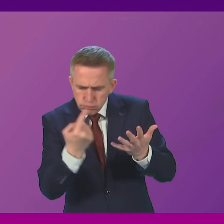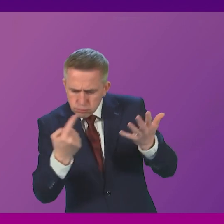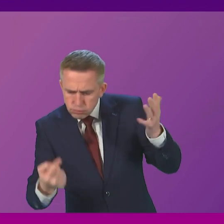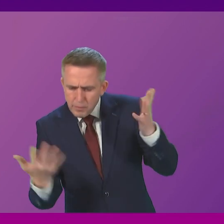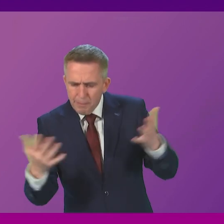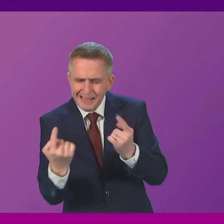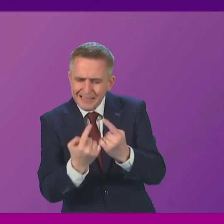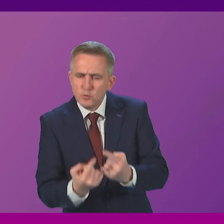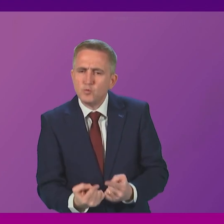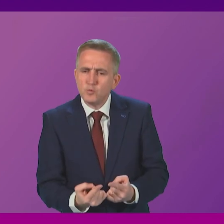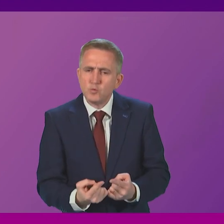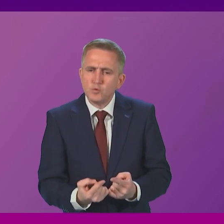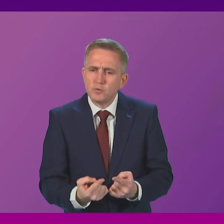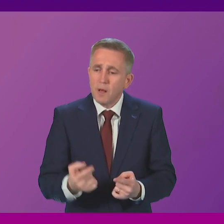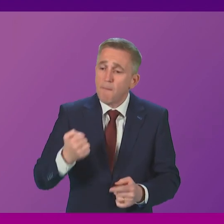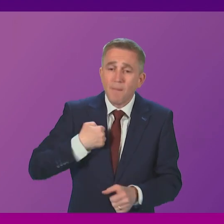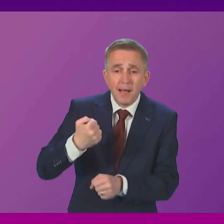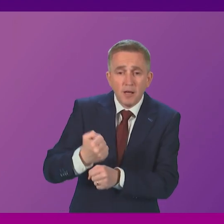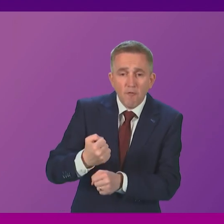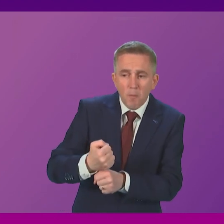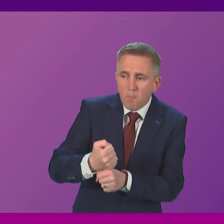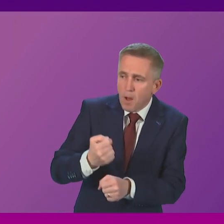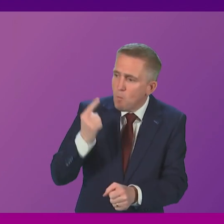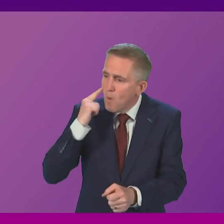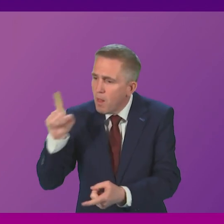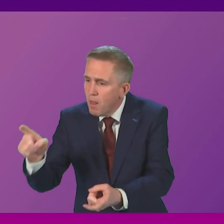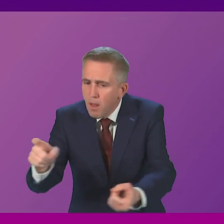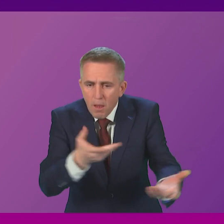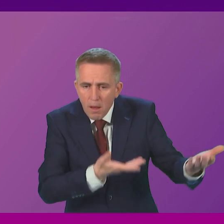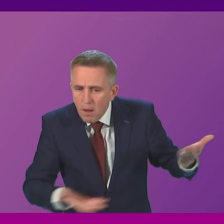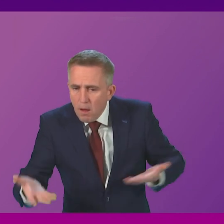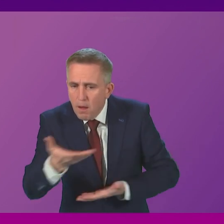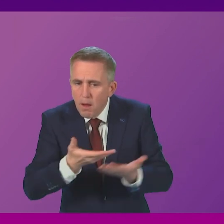I will lead a Government that listens carefully and respects the views of all MSPs.